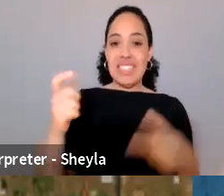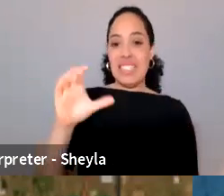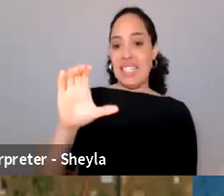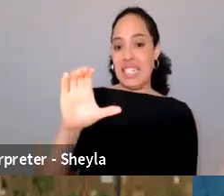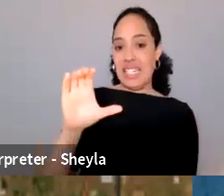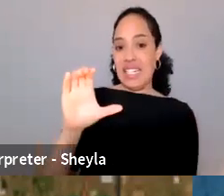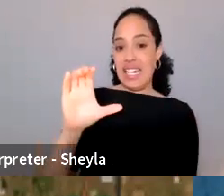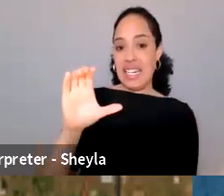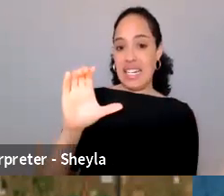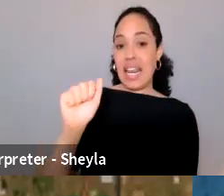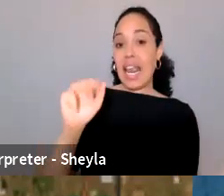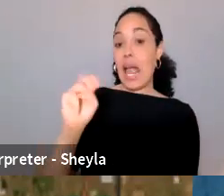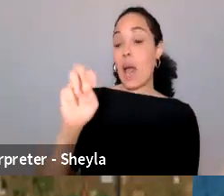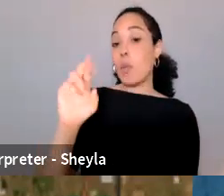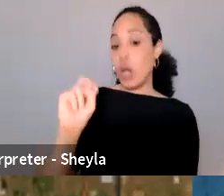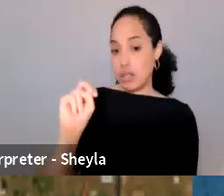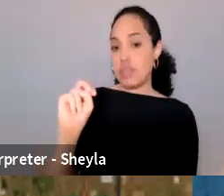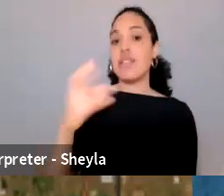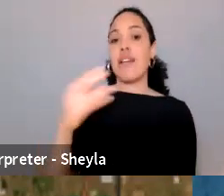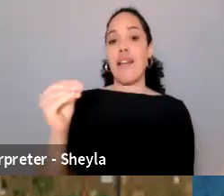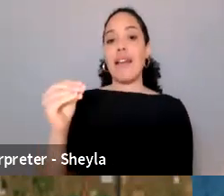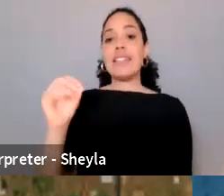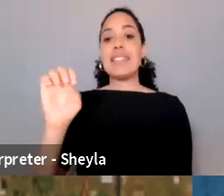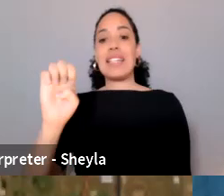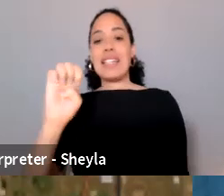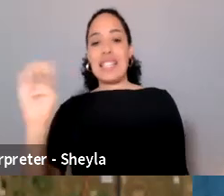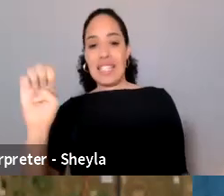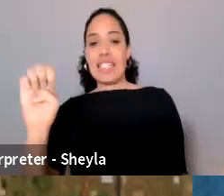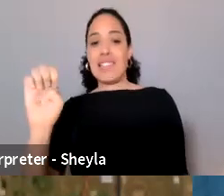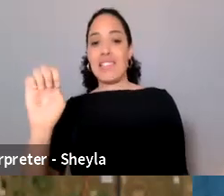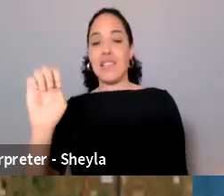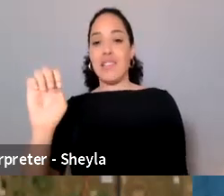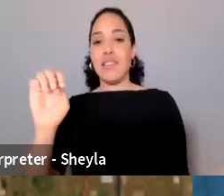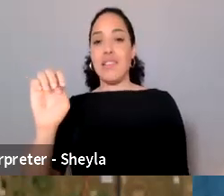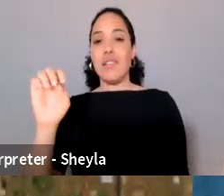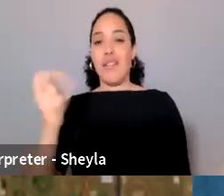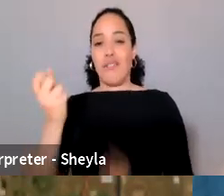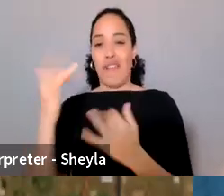that we'll get into um over that you know it impacted not only national forest system lands